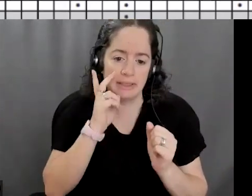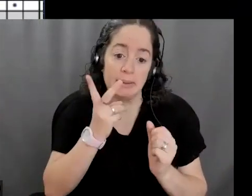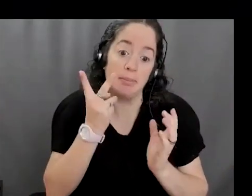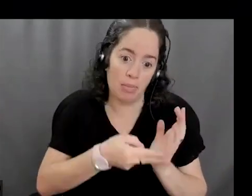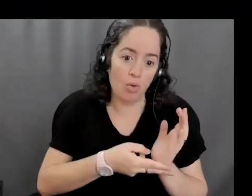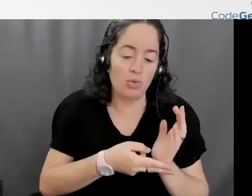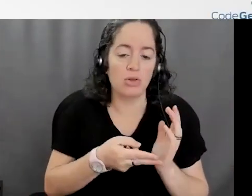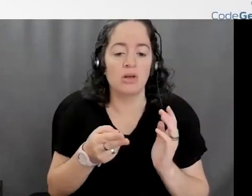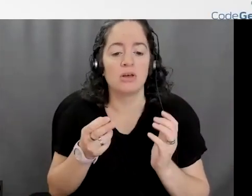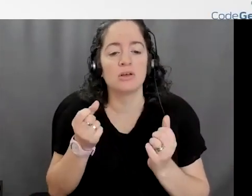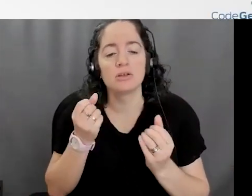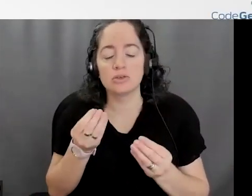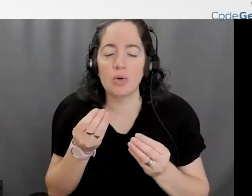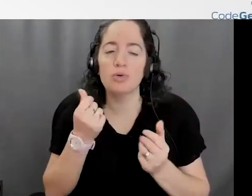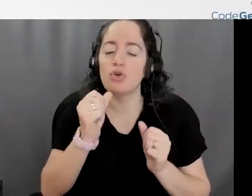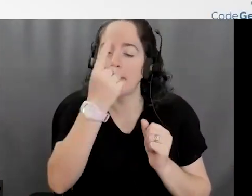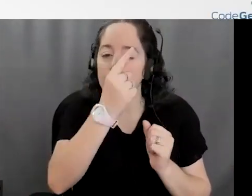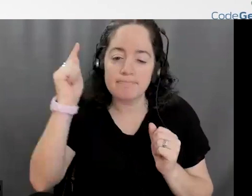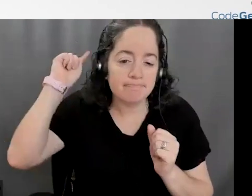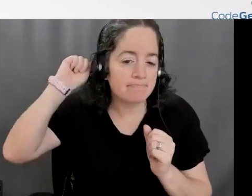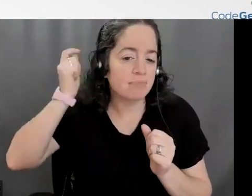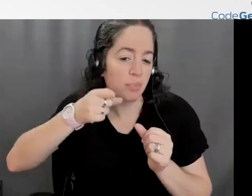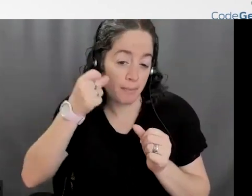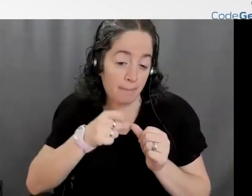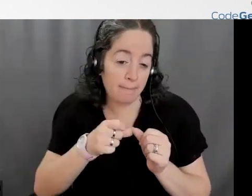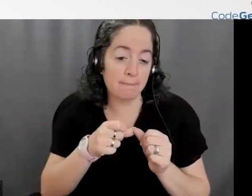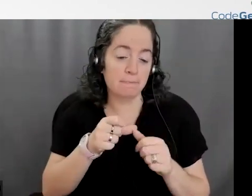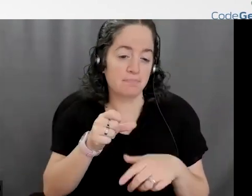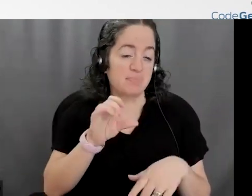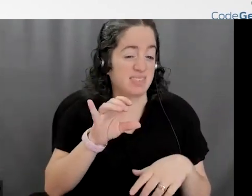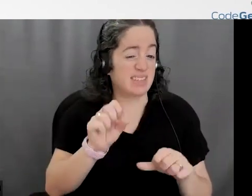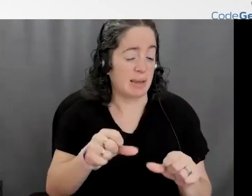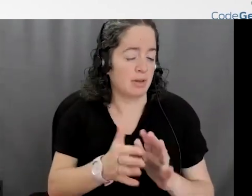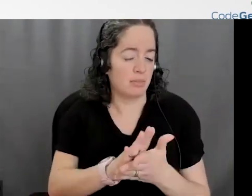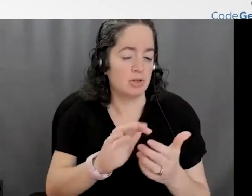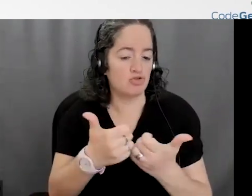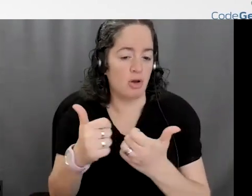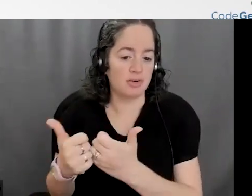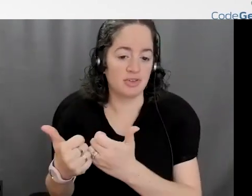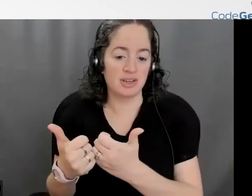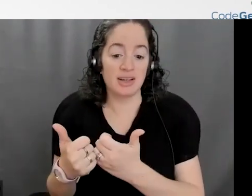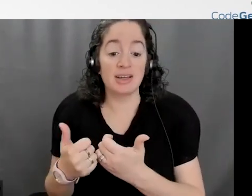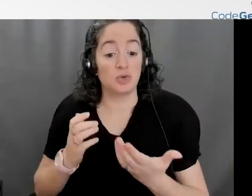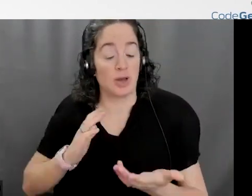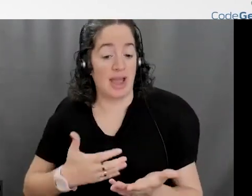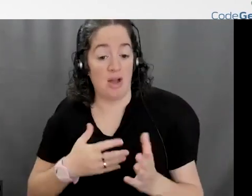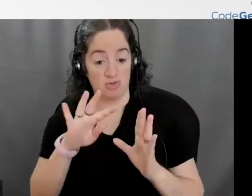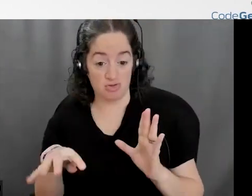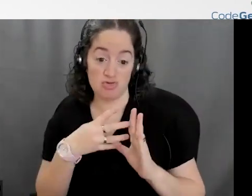Being aware of that situation, we wanted to make our tables, which can be quite large and very data-intensive,